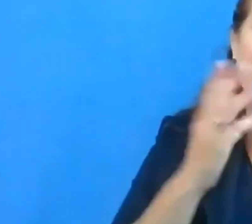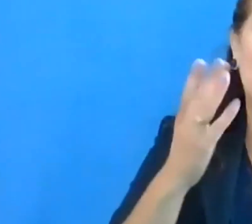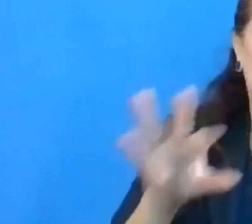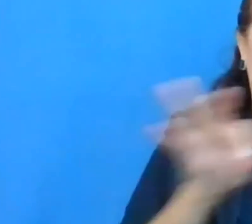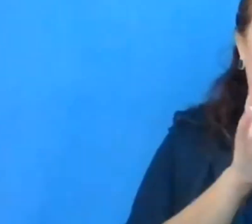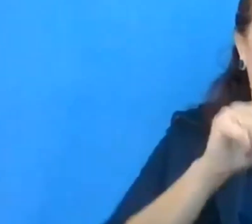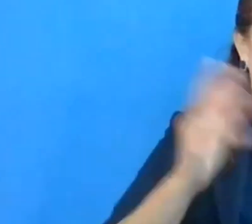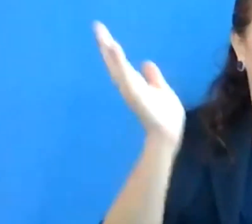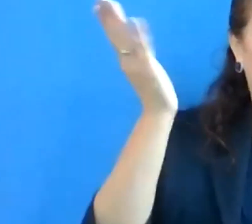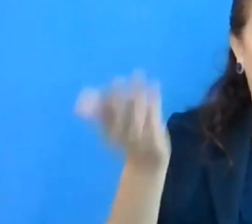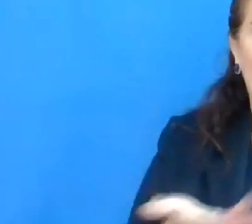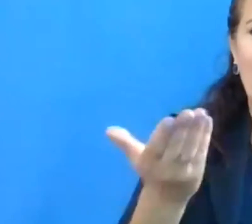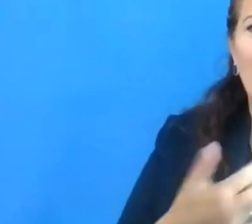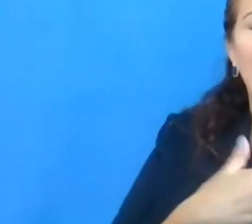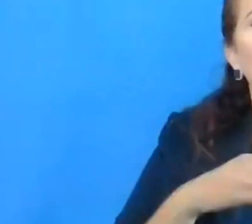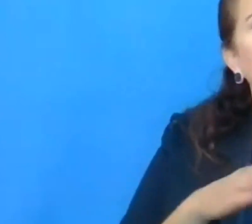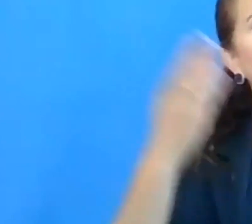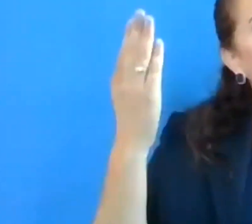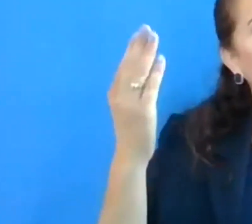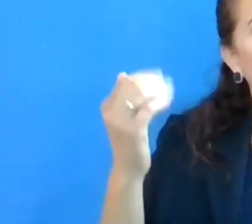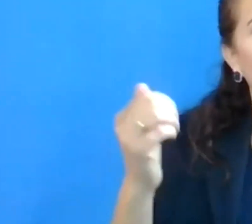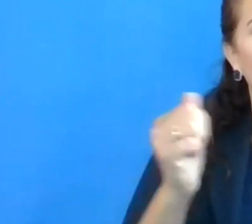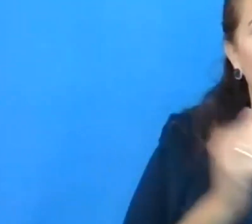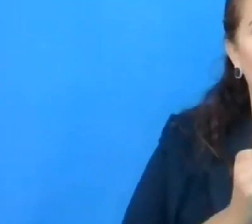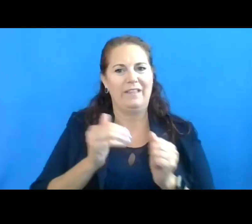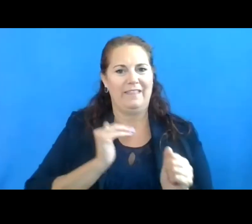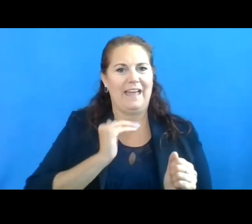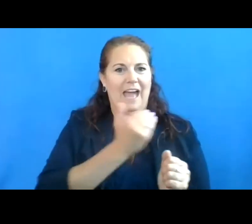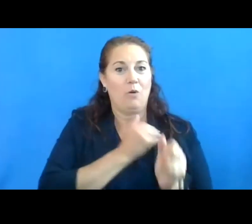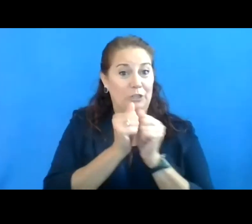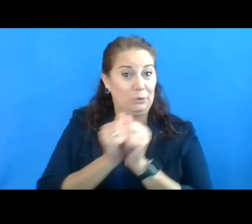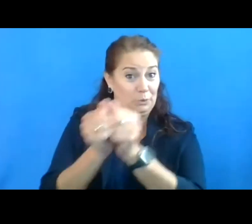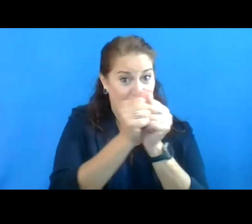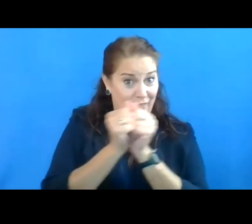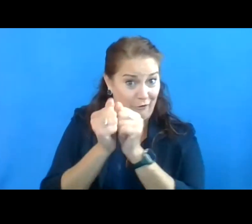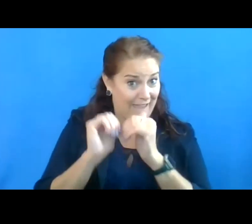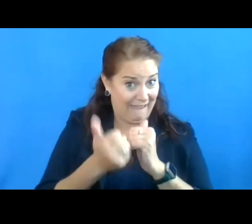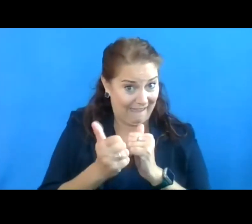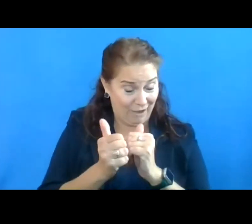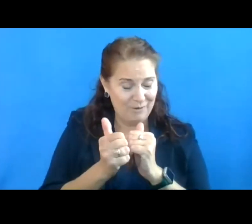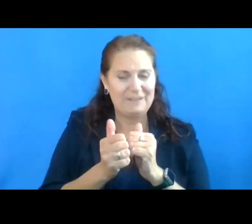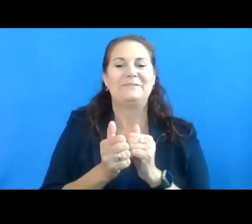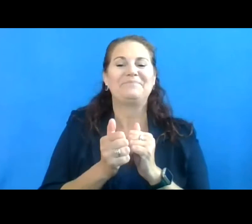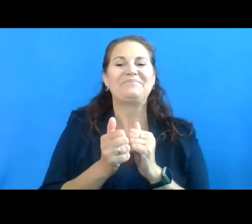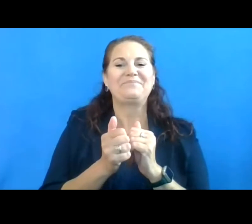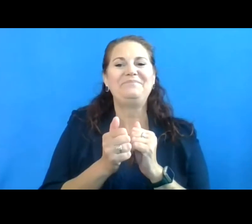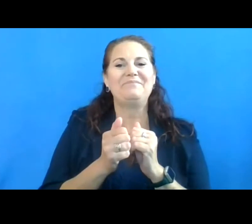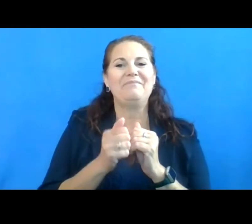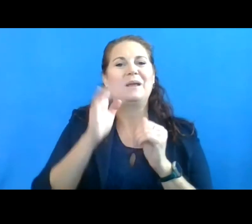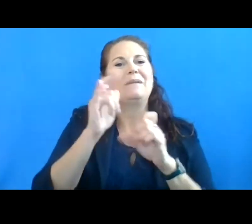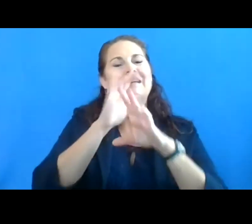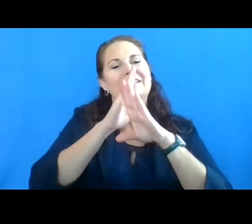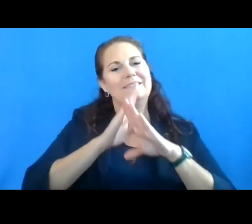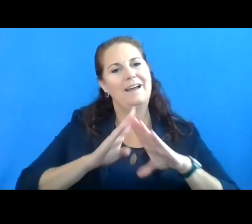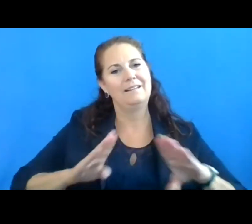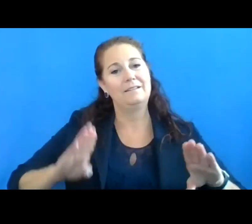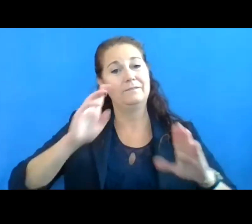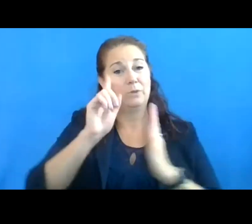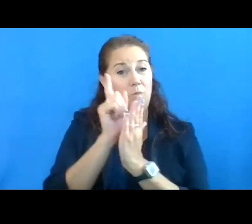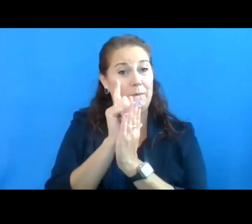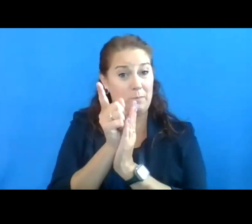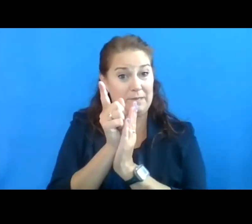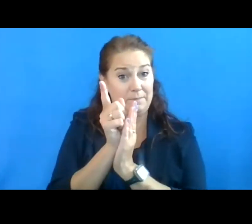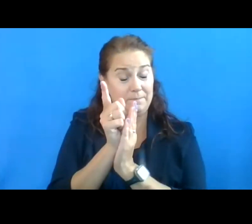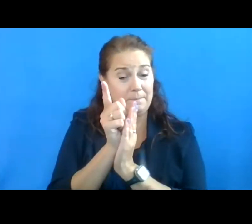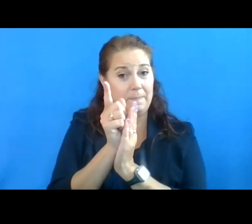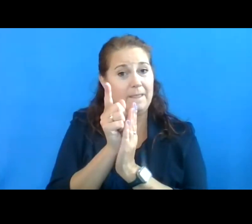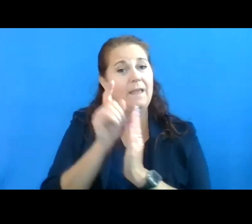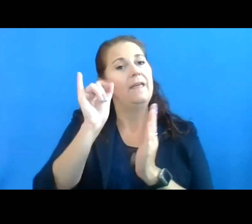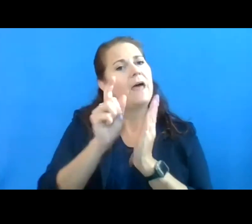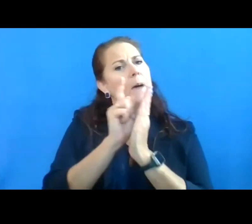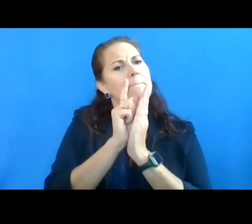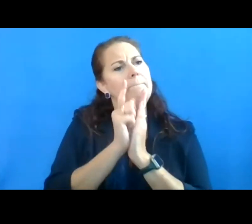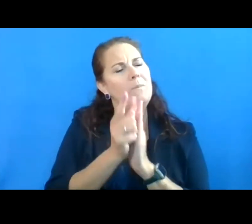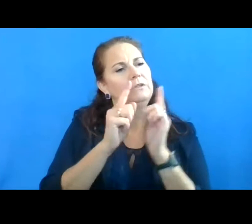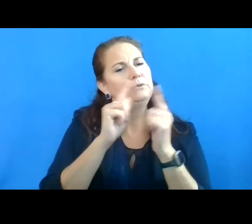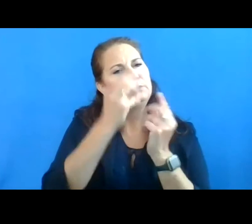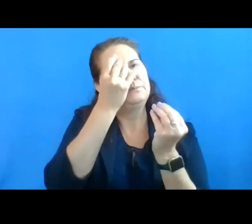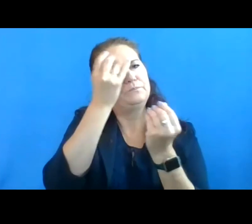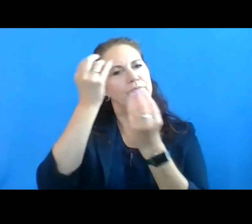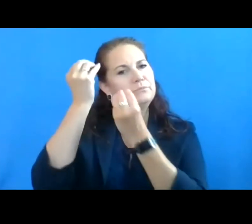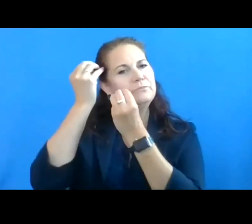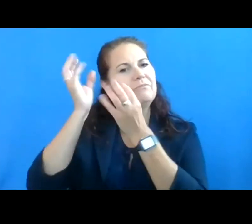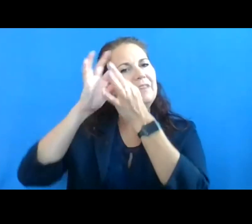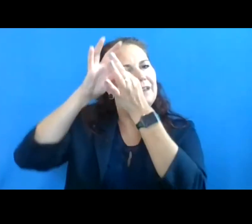I'd like to start together by being silent for a moment and connecting with the land.